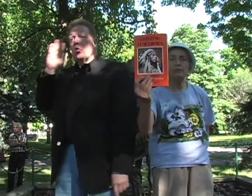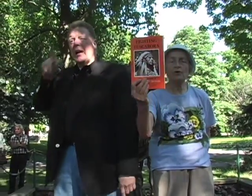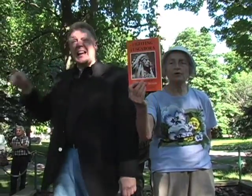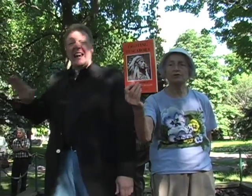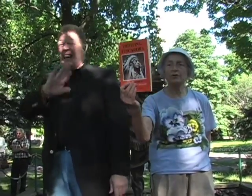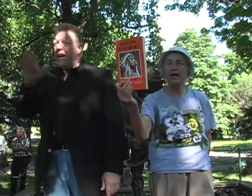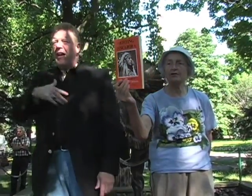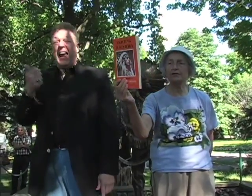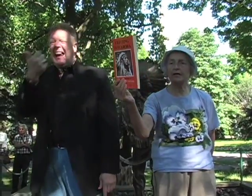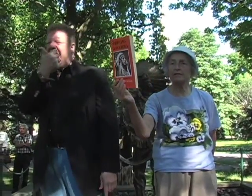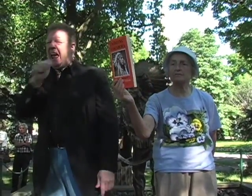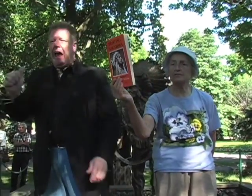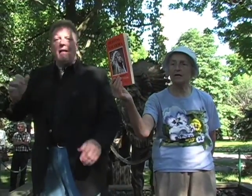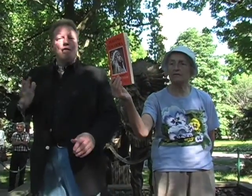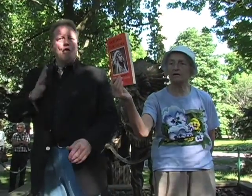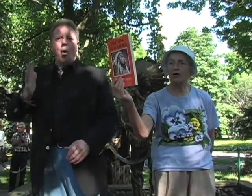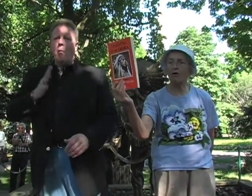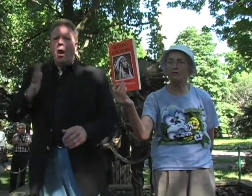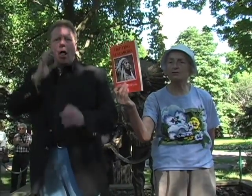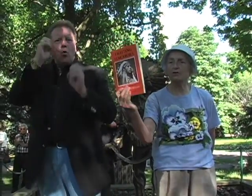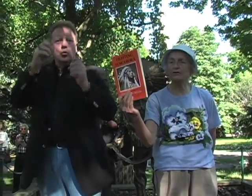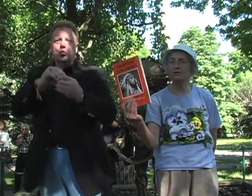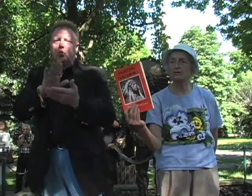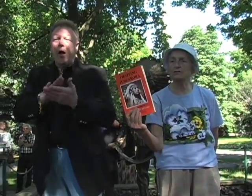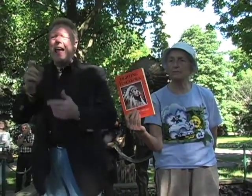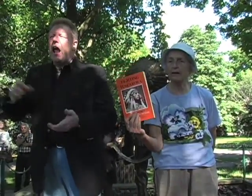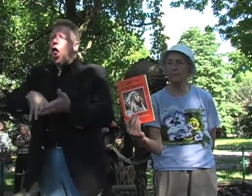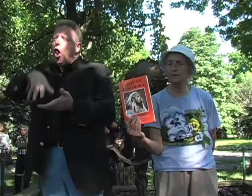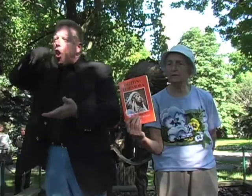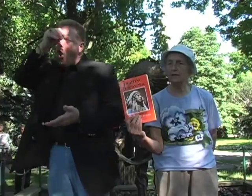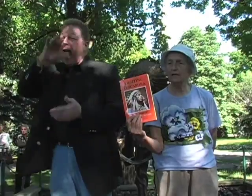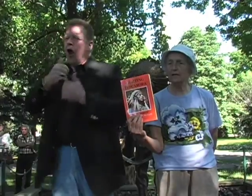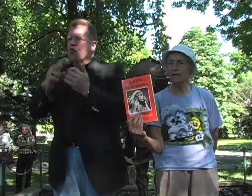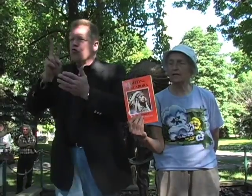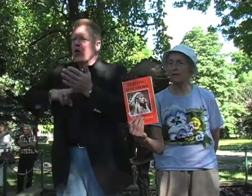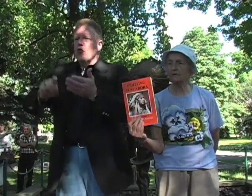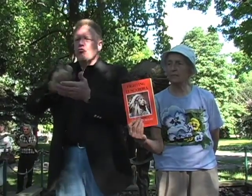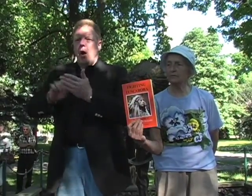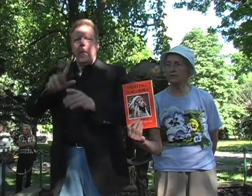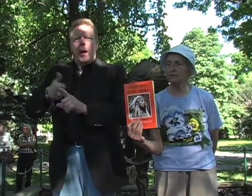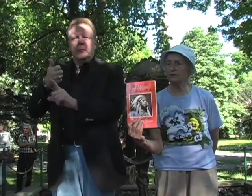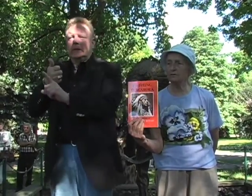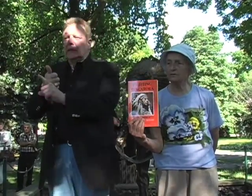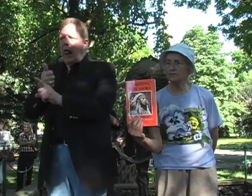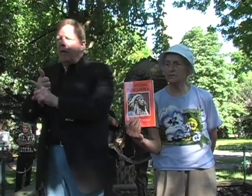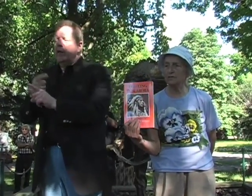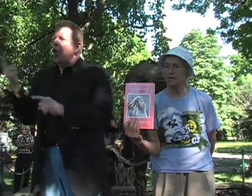He never had any formal education in school. He learned how to read and write by himself